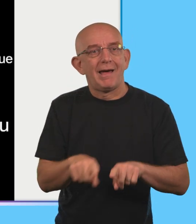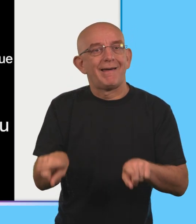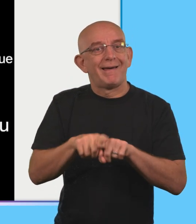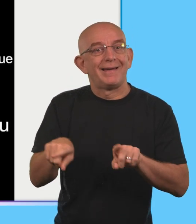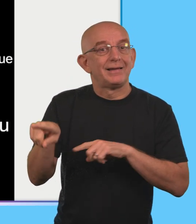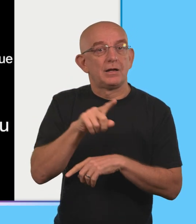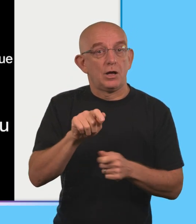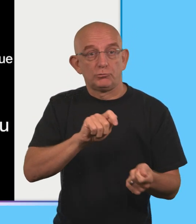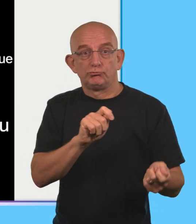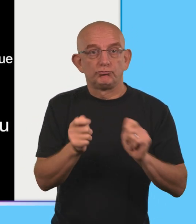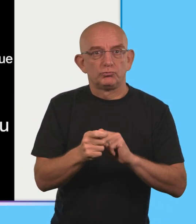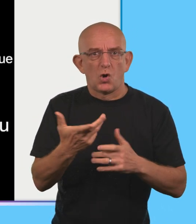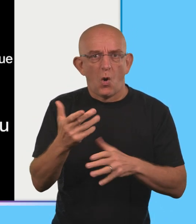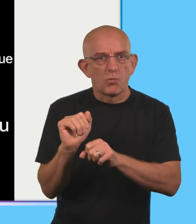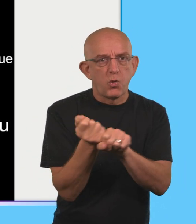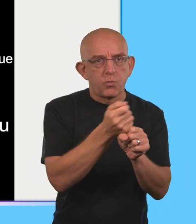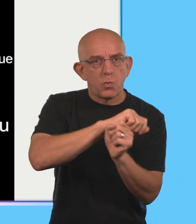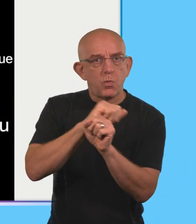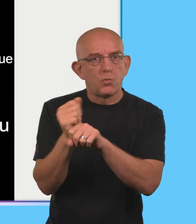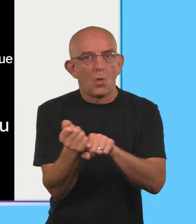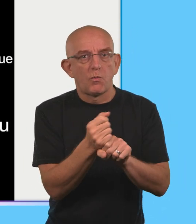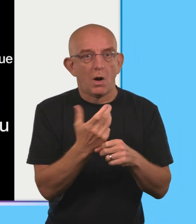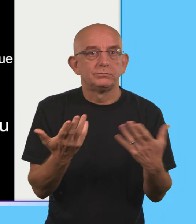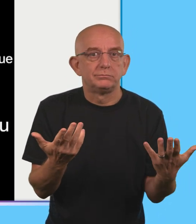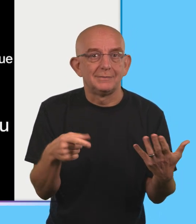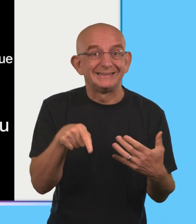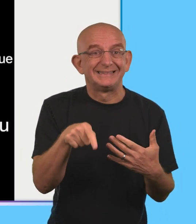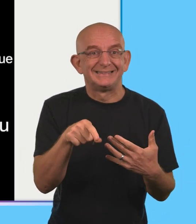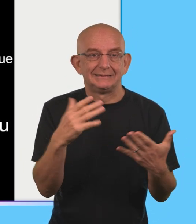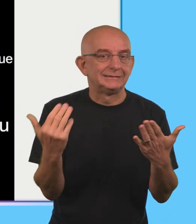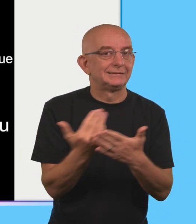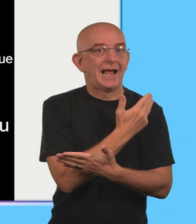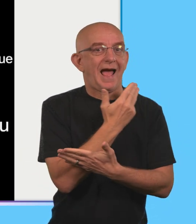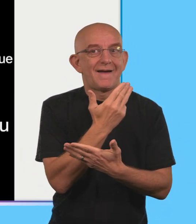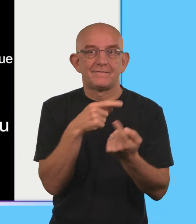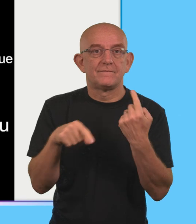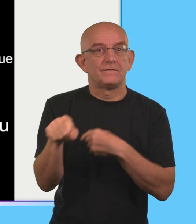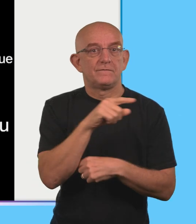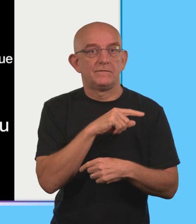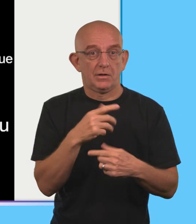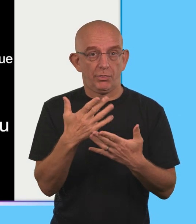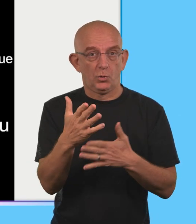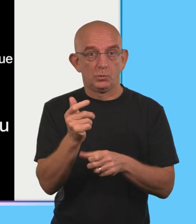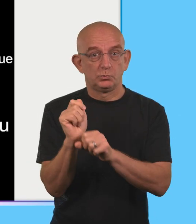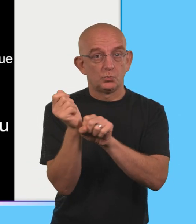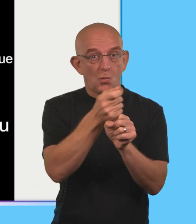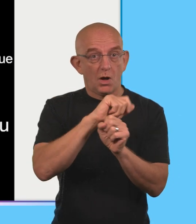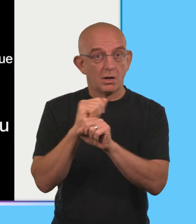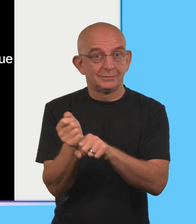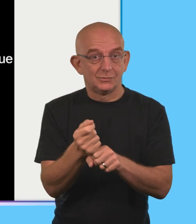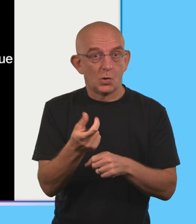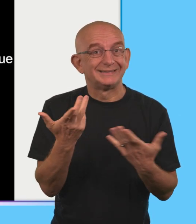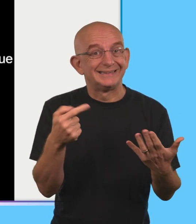was really popular where some blind person saves the day by swinging a sword around, for example.